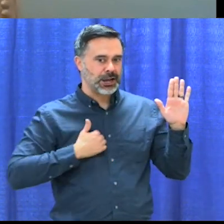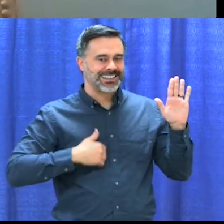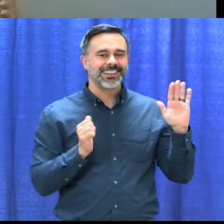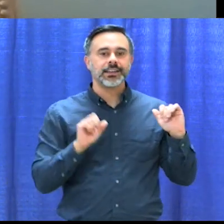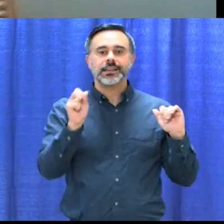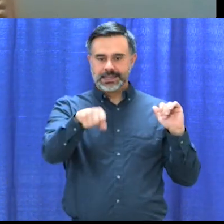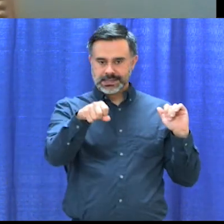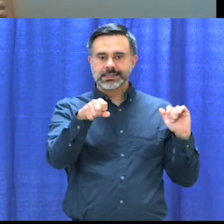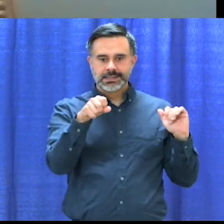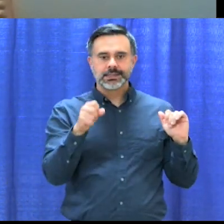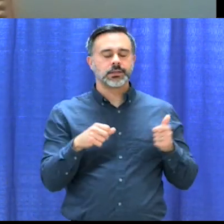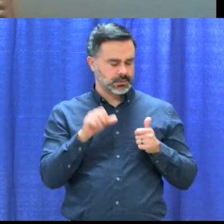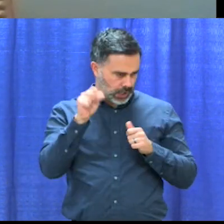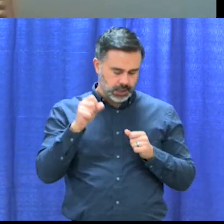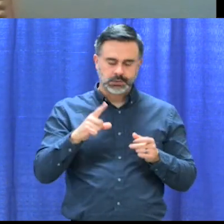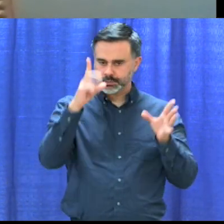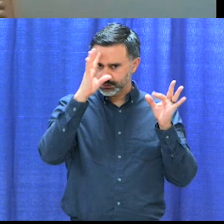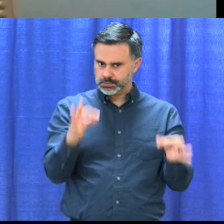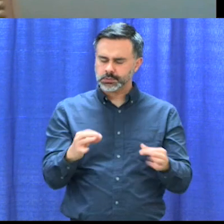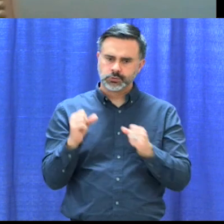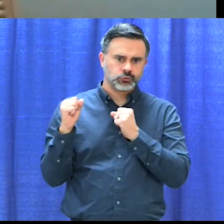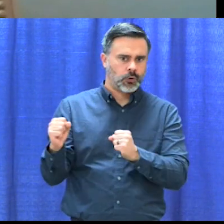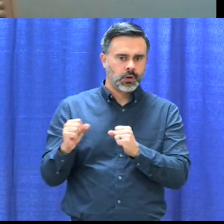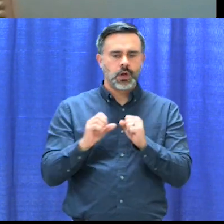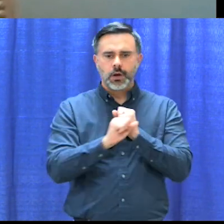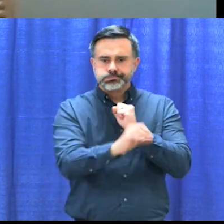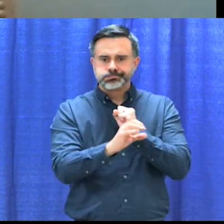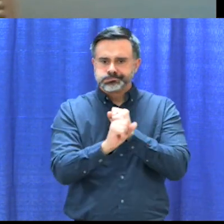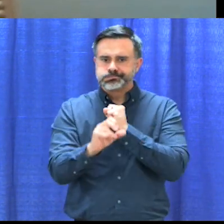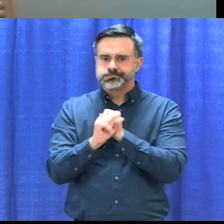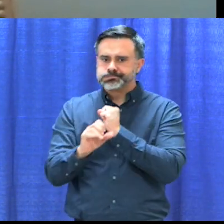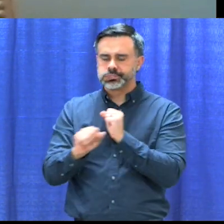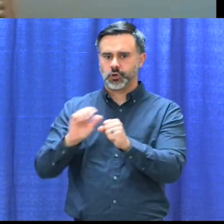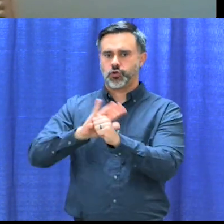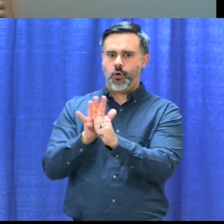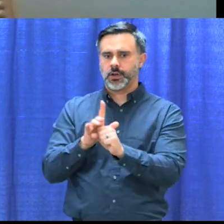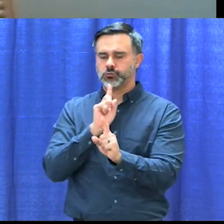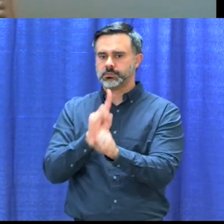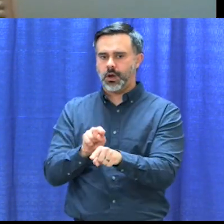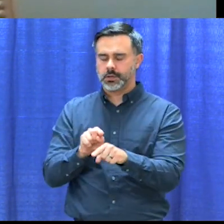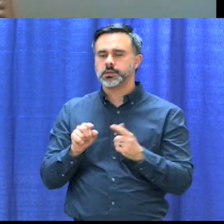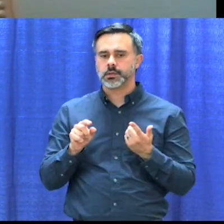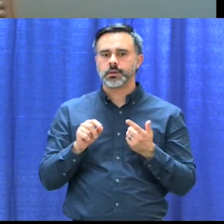Yeah, we are robustly advertising all of our Covid 19 responses on social media in more